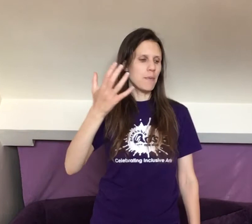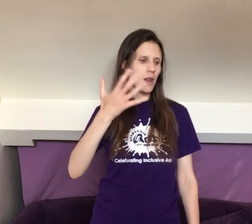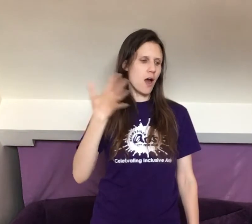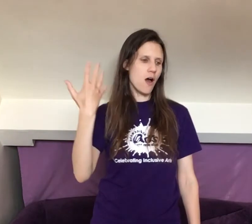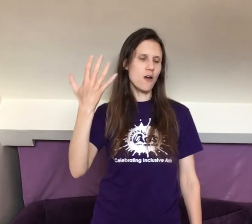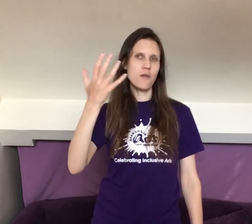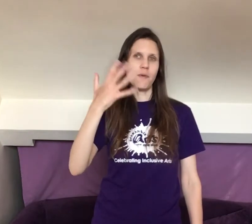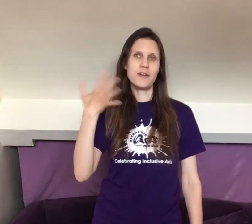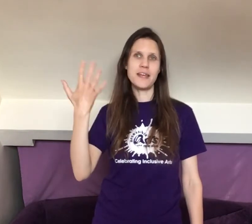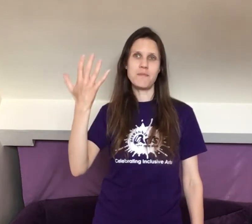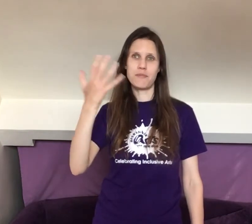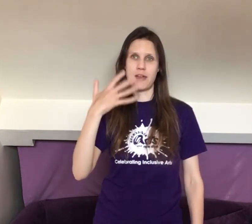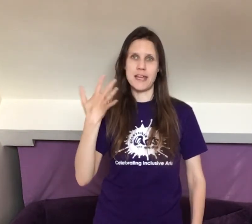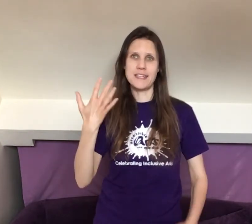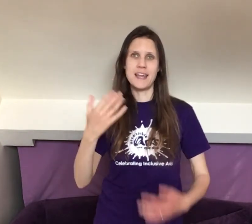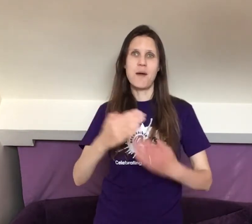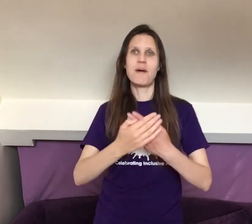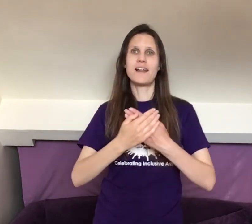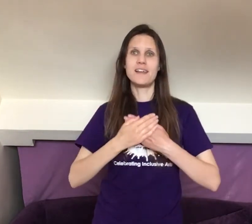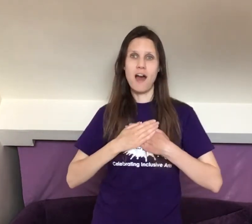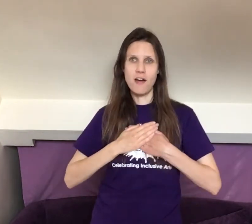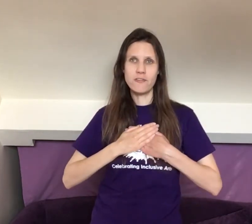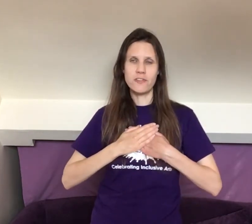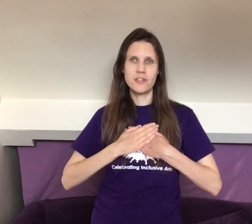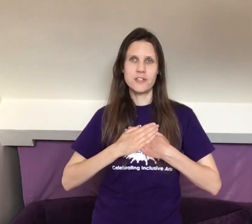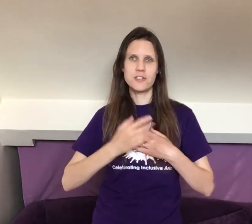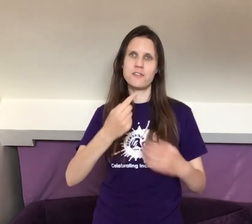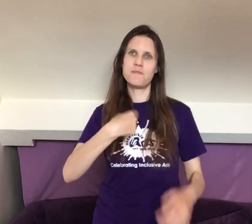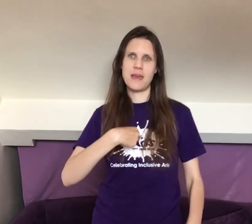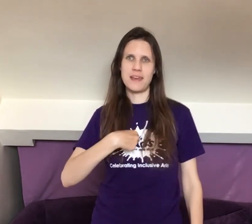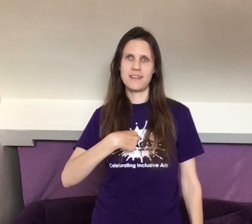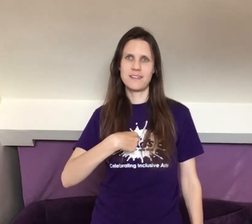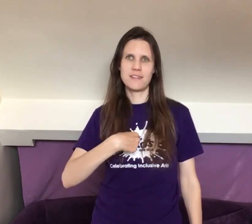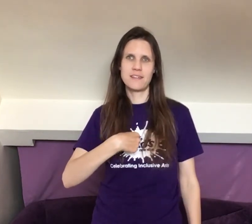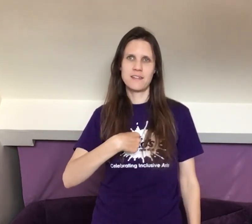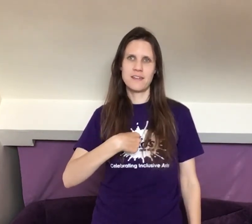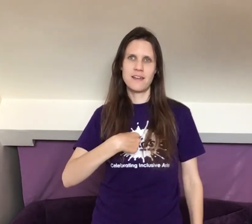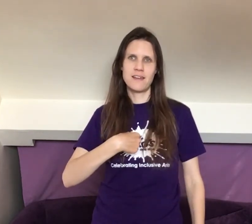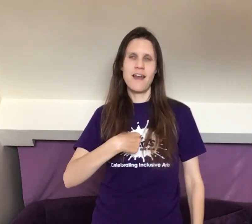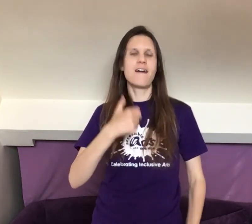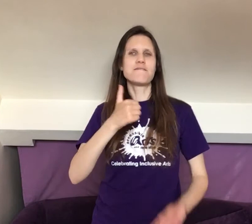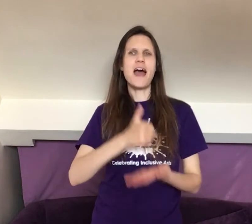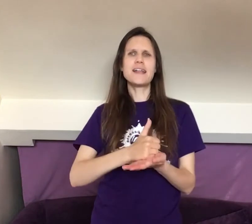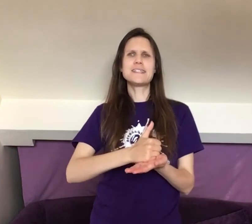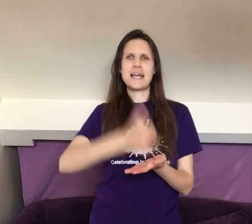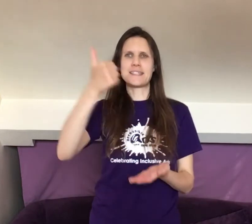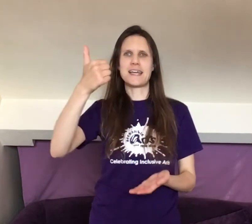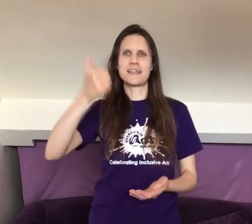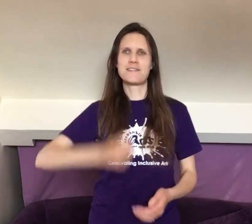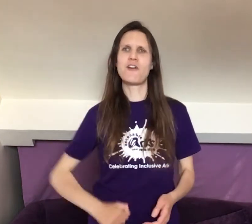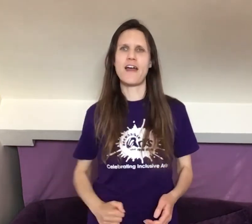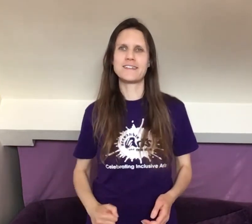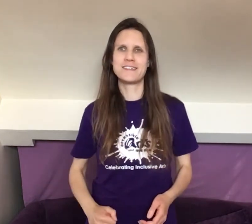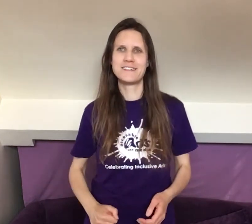blow bonny breeze my love to me. Fantastic! Right!